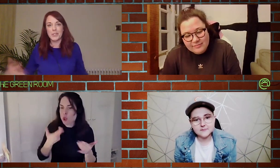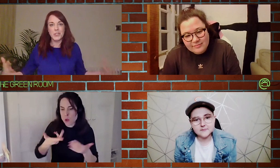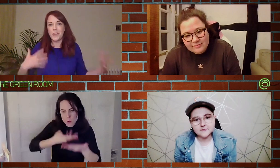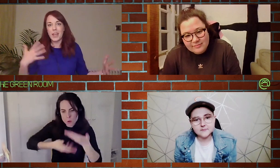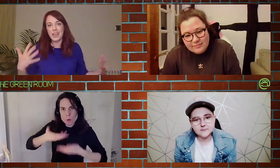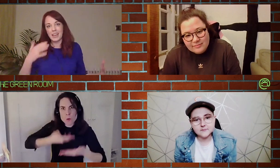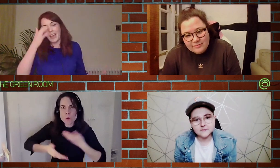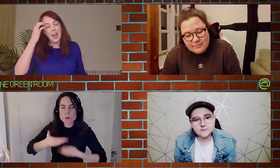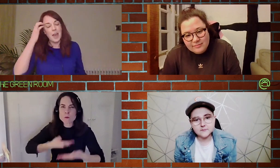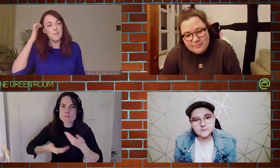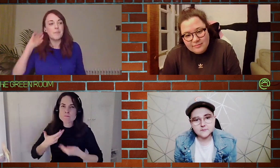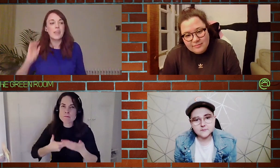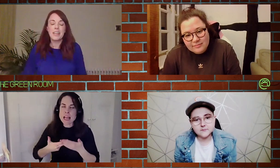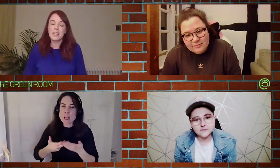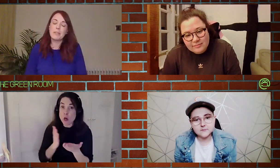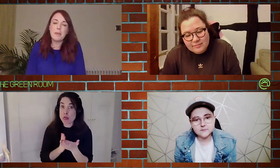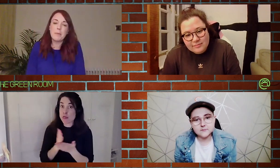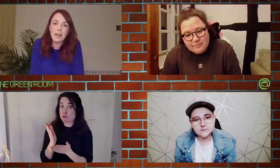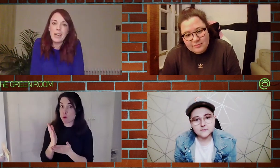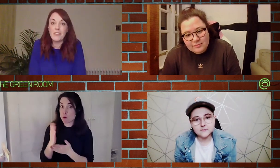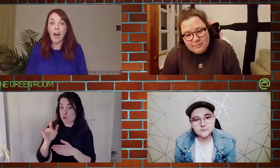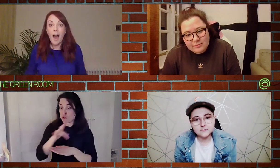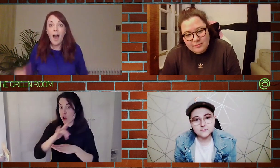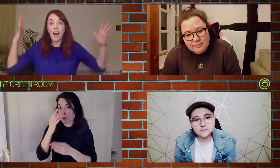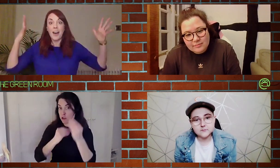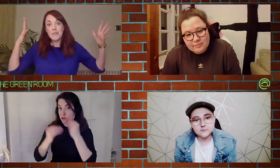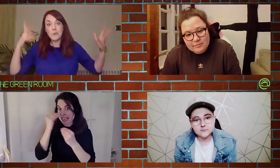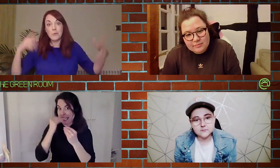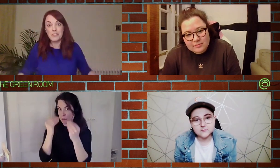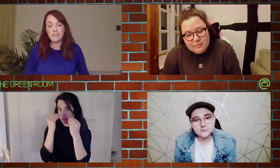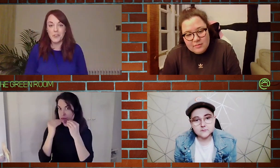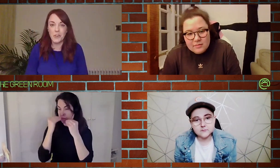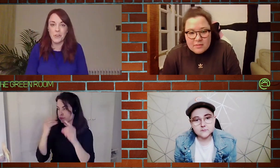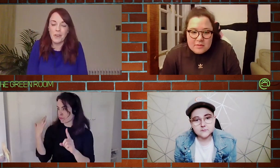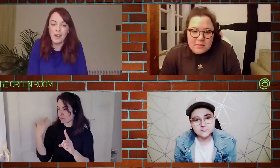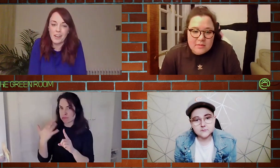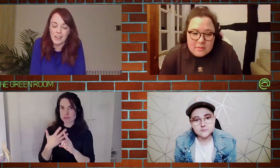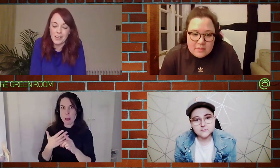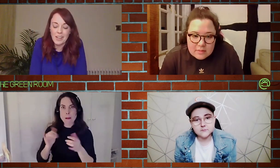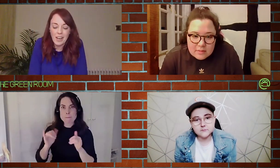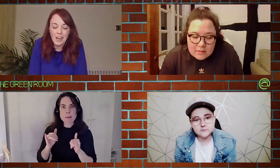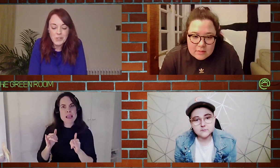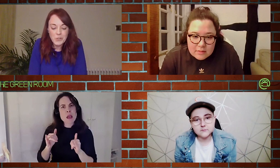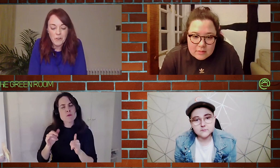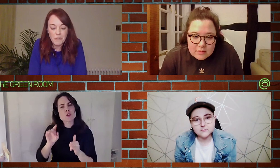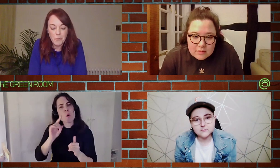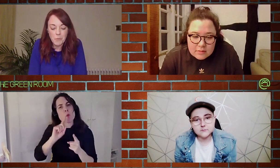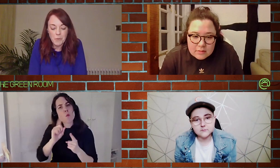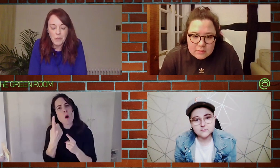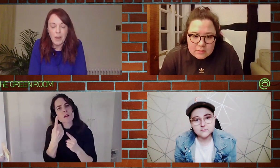training that was maybe a kind of aha moment for you. A sort of moment where you went